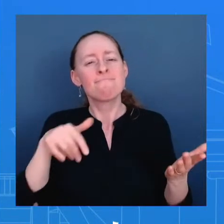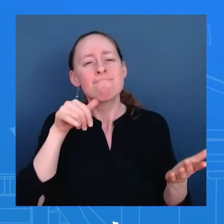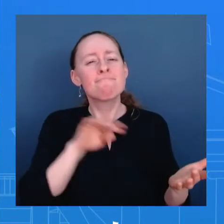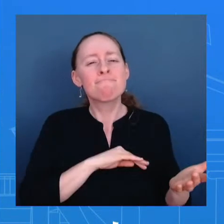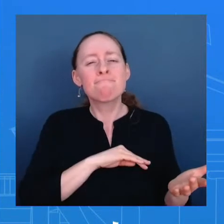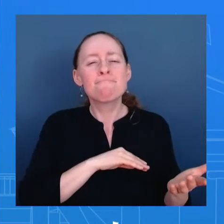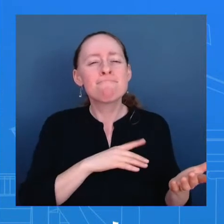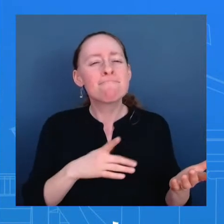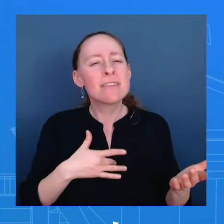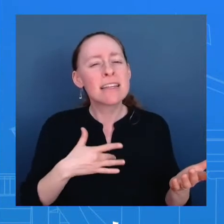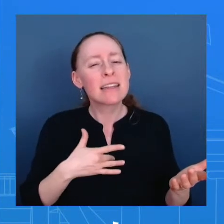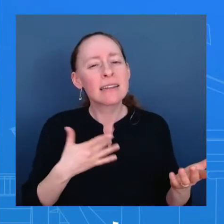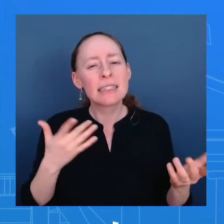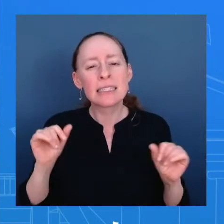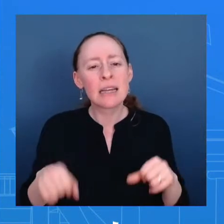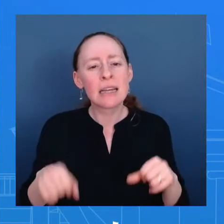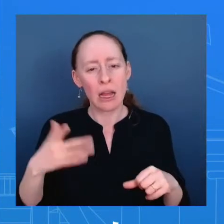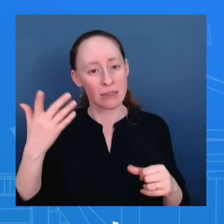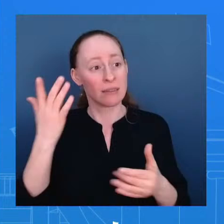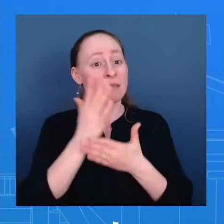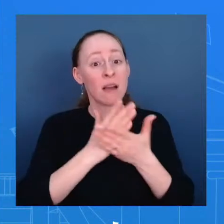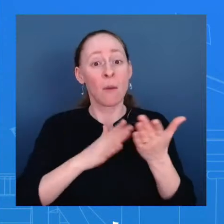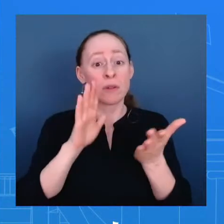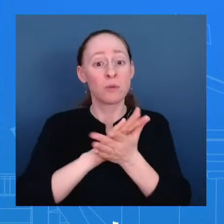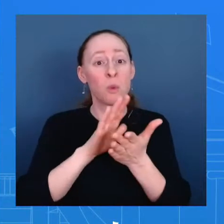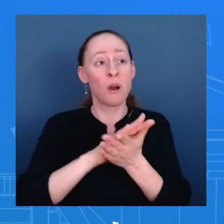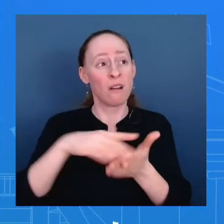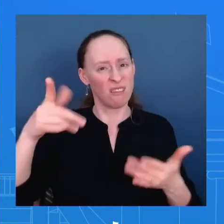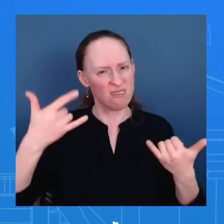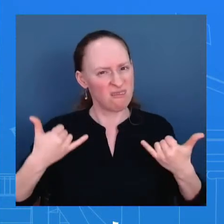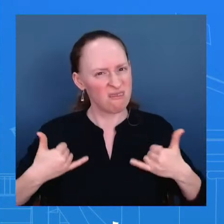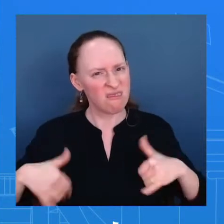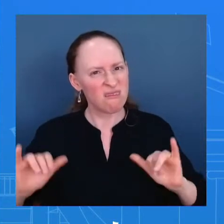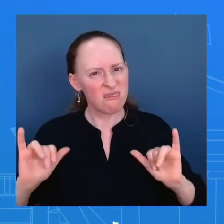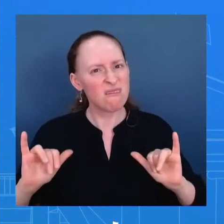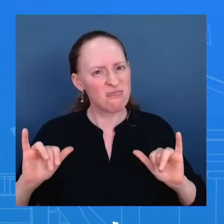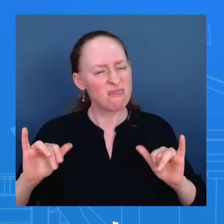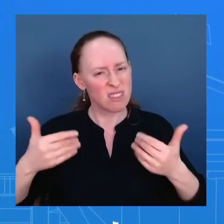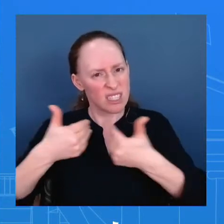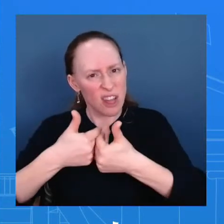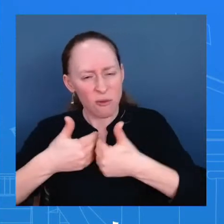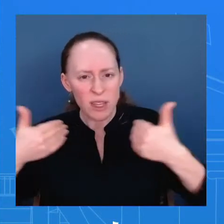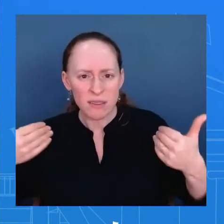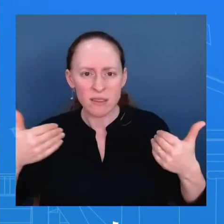still, effectively, segregated. Did the President have anything to say about that in terms of continuing work?